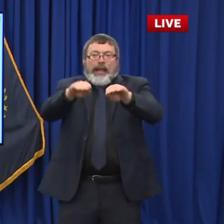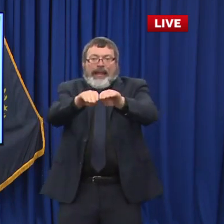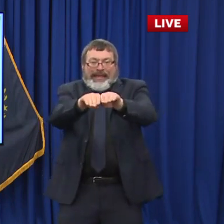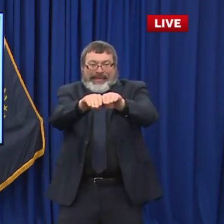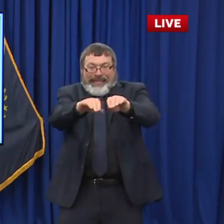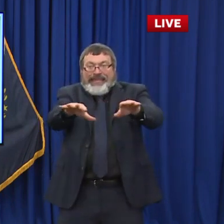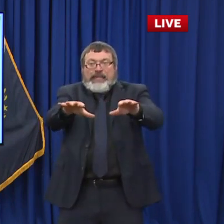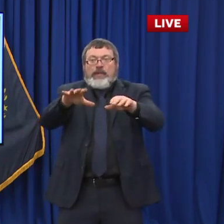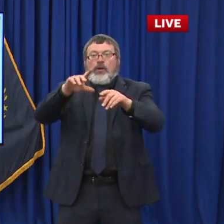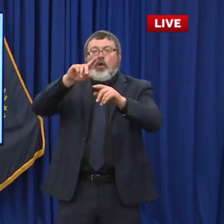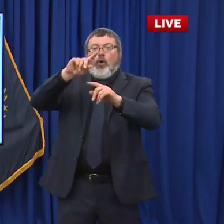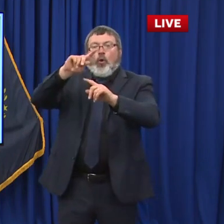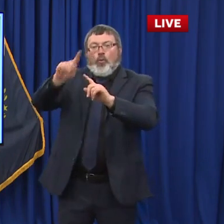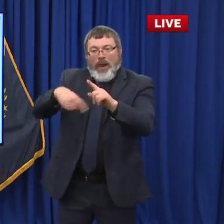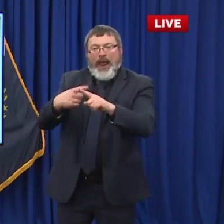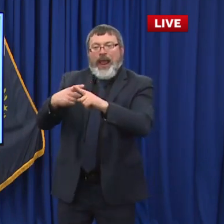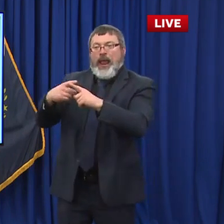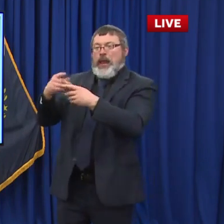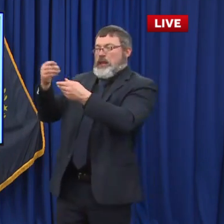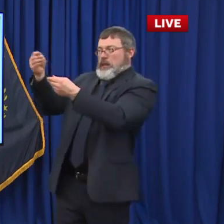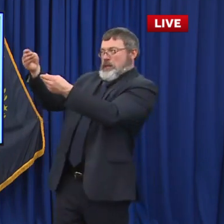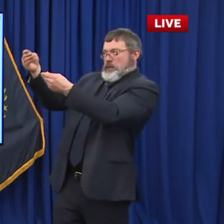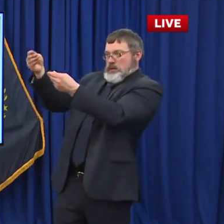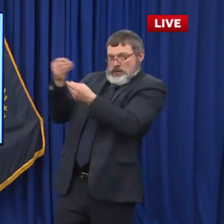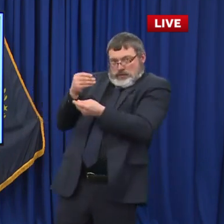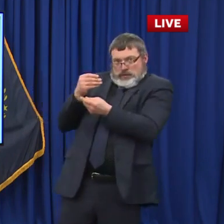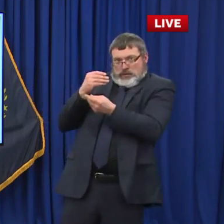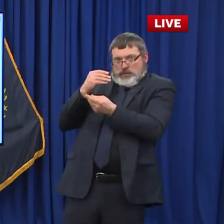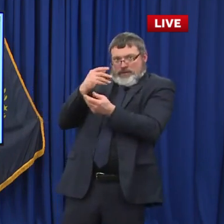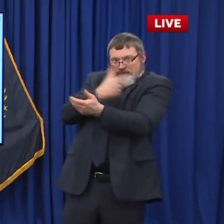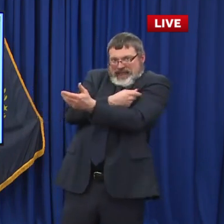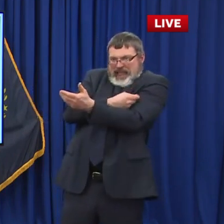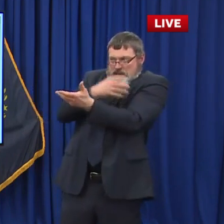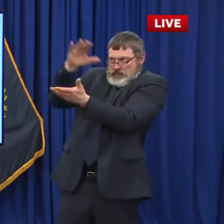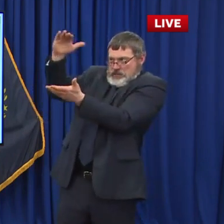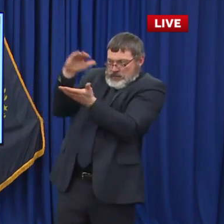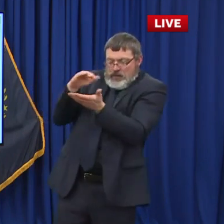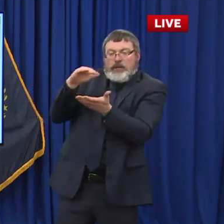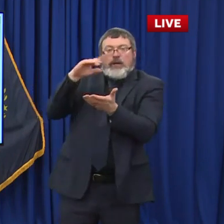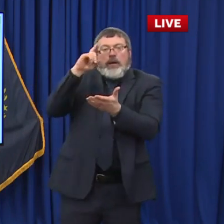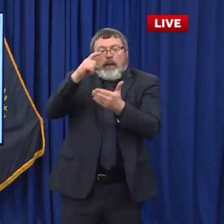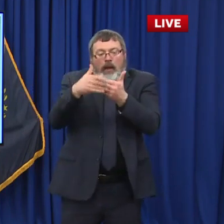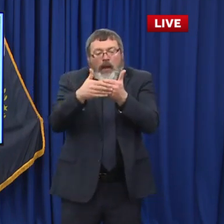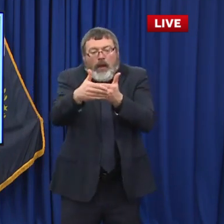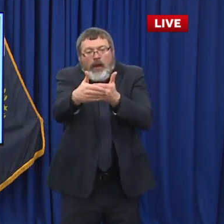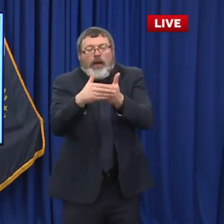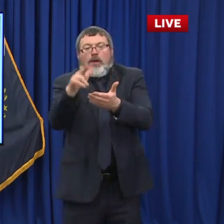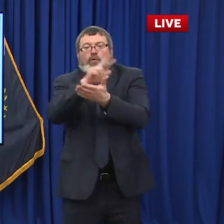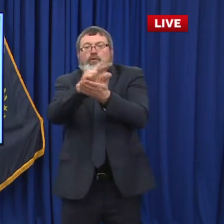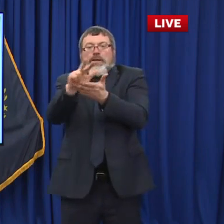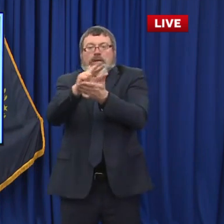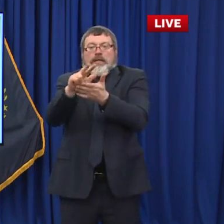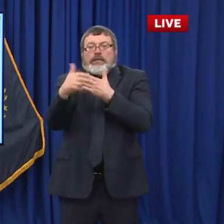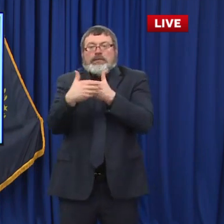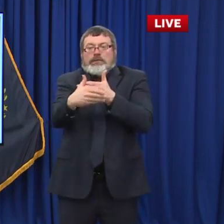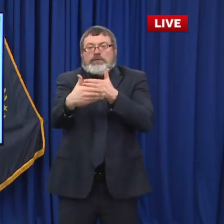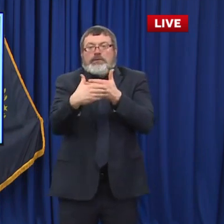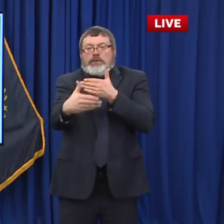THEY RECEIVE THE VACCINE TO VACCINATE ALL ALL LONG-TERM CARE RESIDENTS AND STAFF. SO THEY RECEIVE THE VACCINE ON THE 21ST.